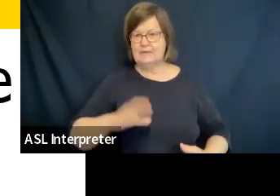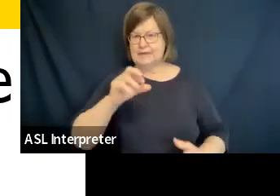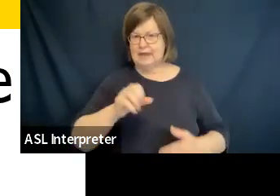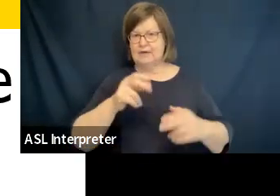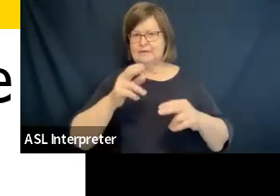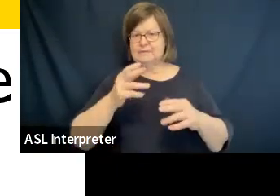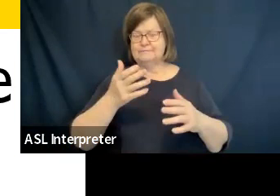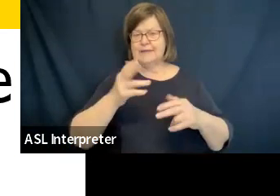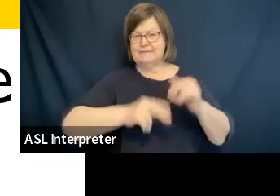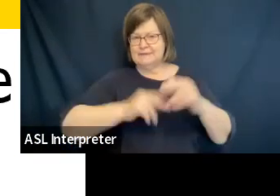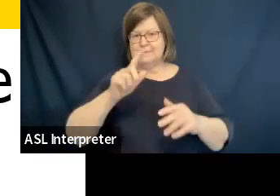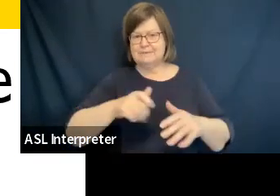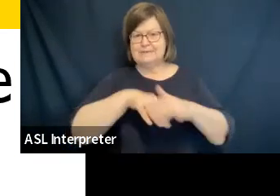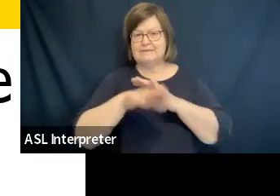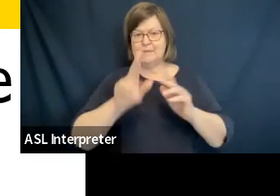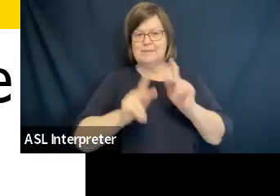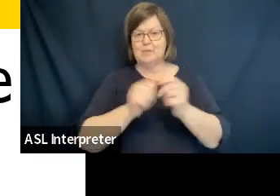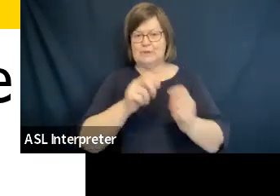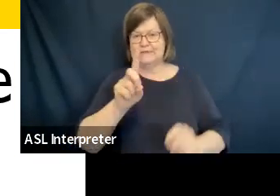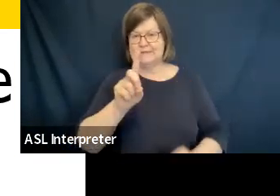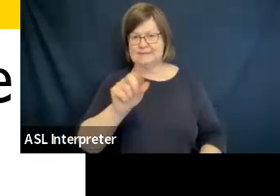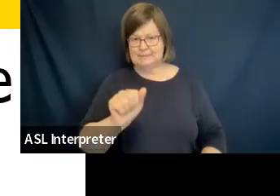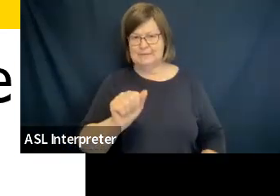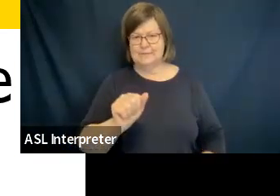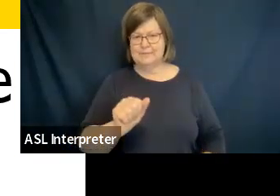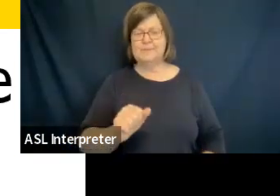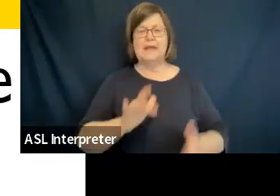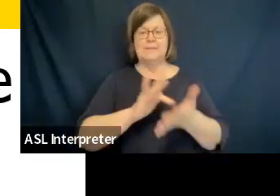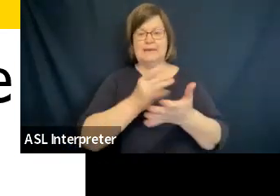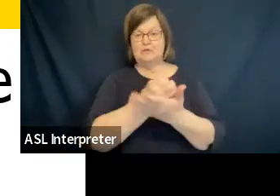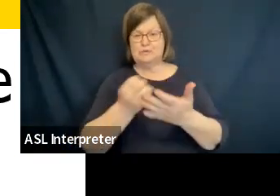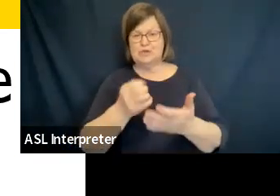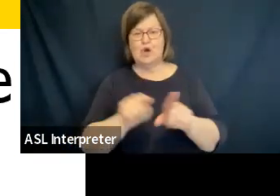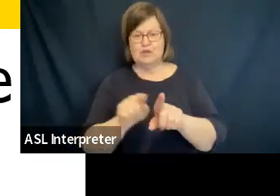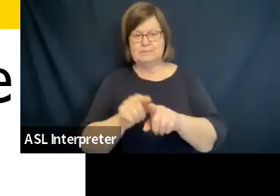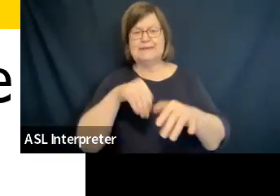accessible to people with disabilities and medical equipment should also be accessible to patients